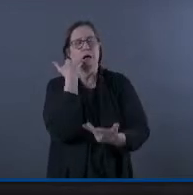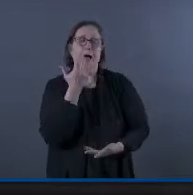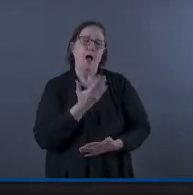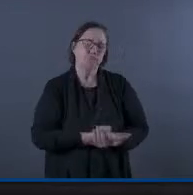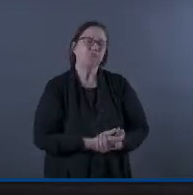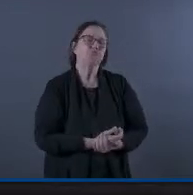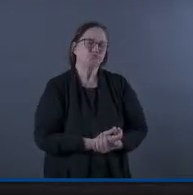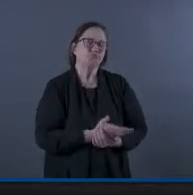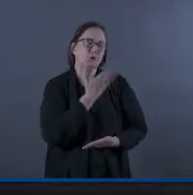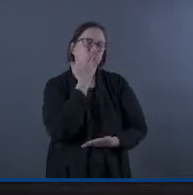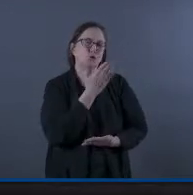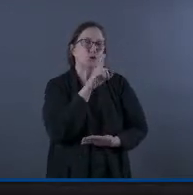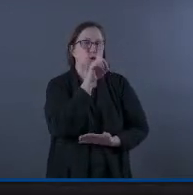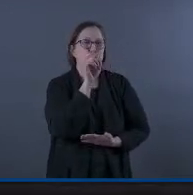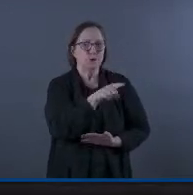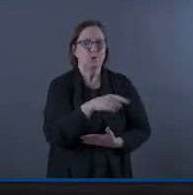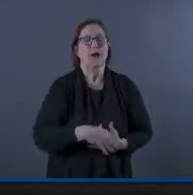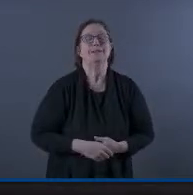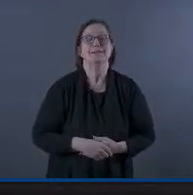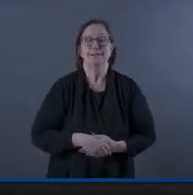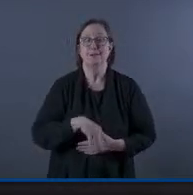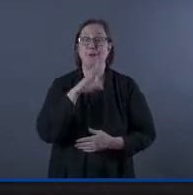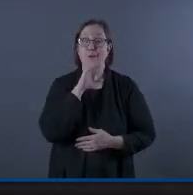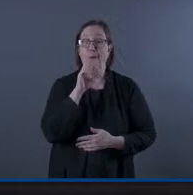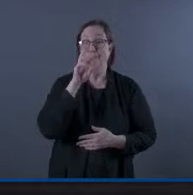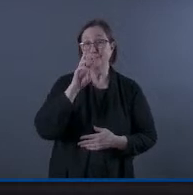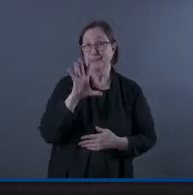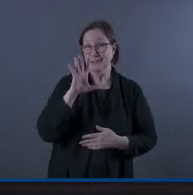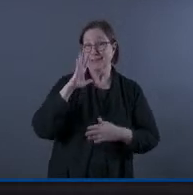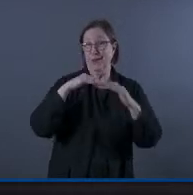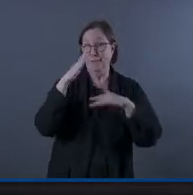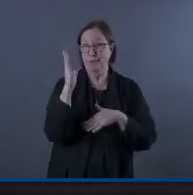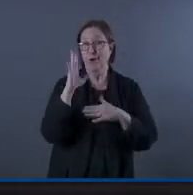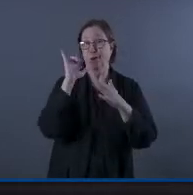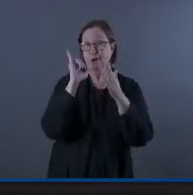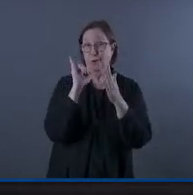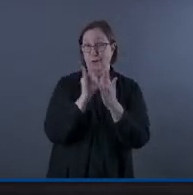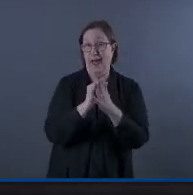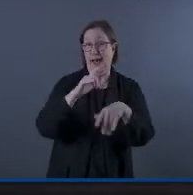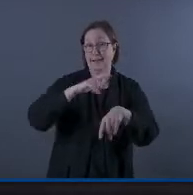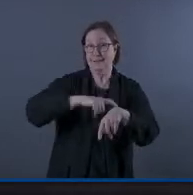for all 65 and older, we did get swamped with phone calls. We did a couple of things.